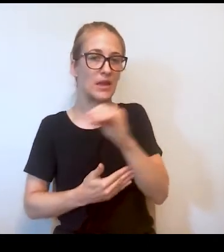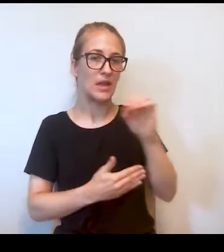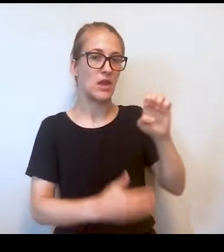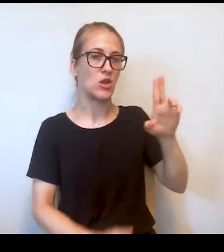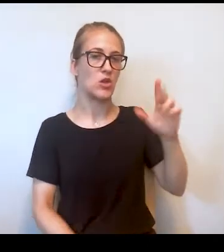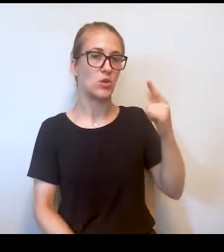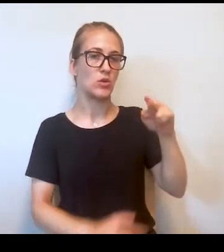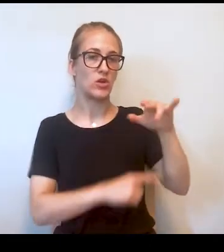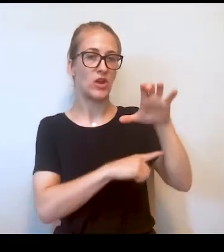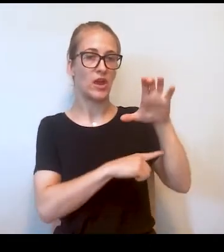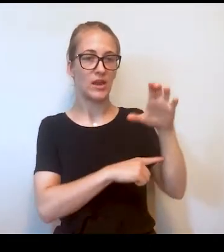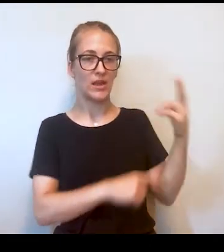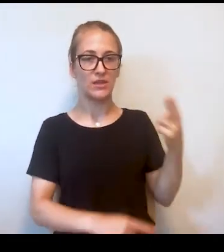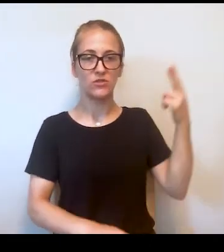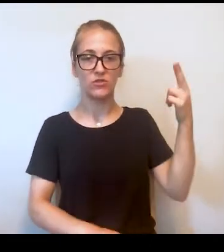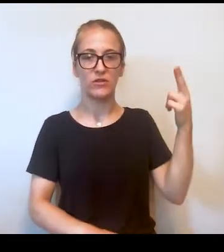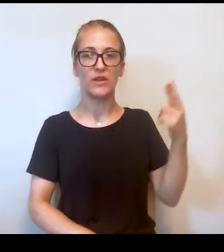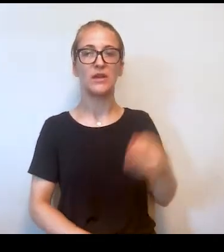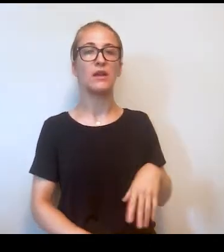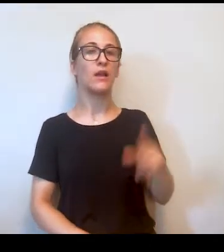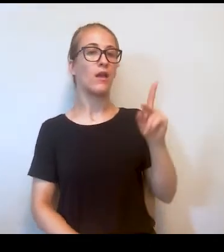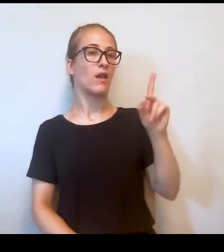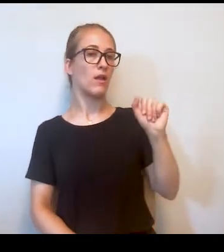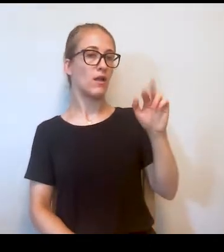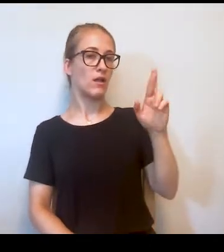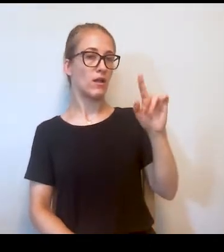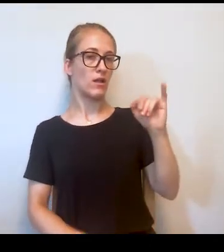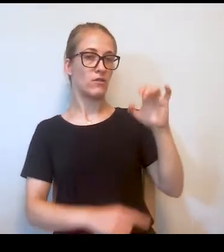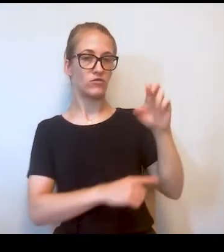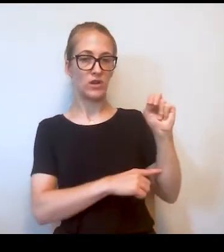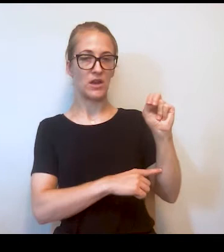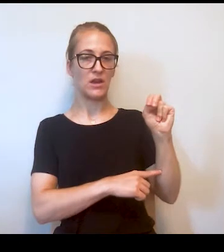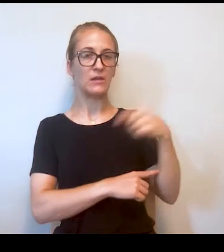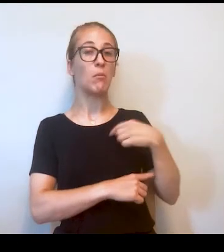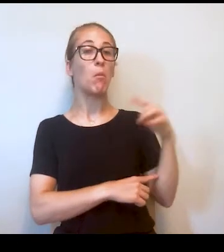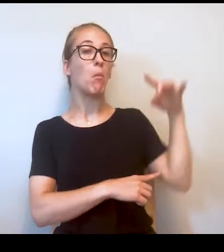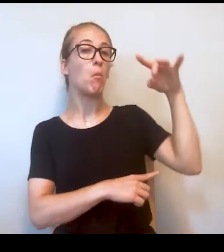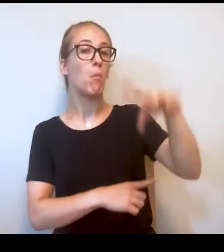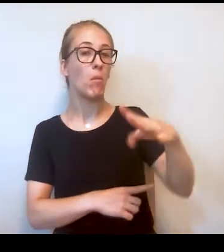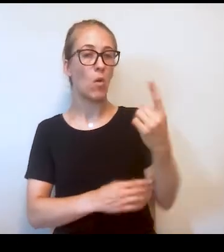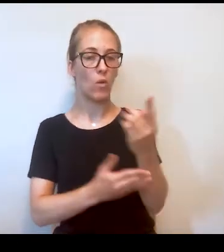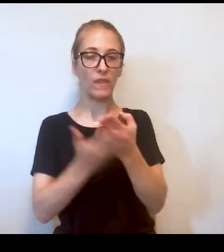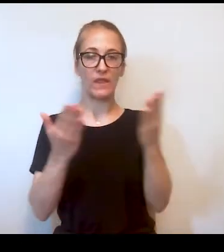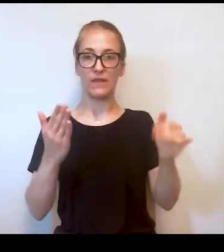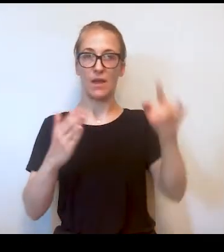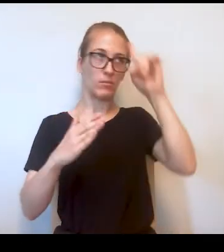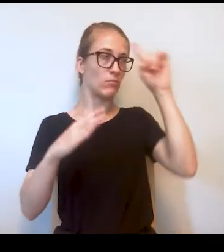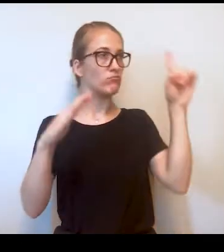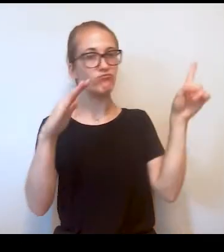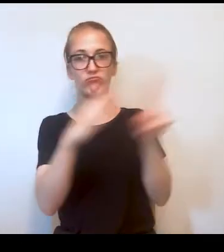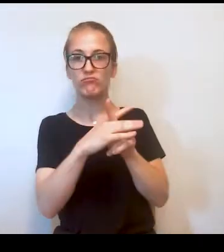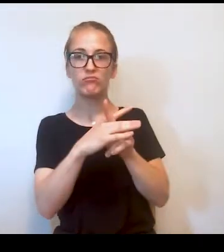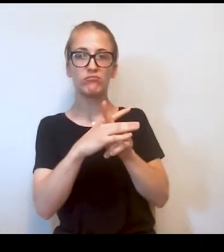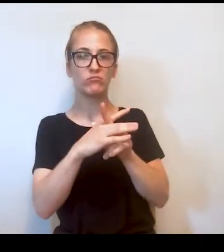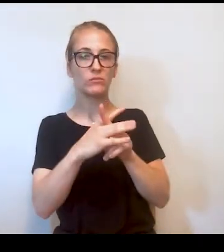[Katrin] And if I can actually interject here, one of the things that's coming to mind is on the one hand, we're talking